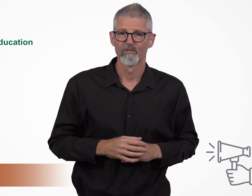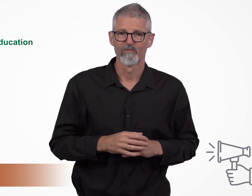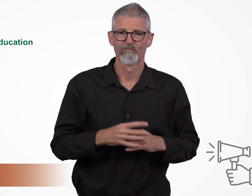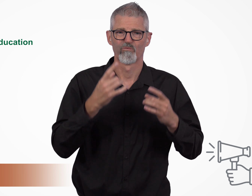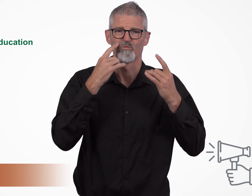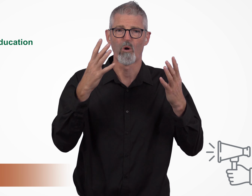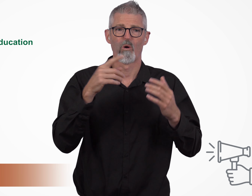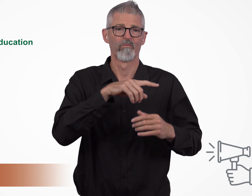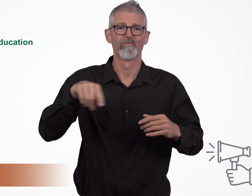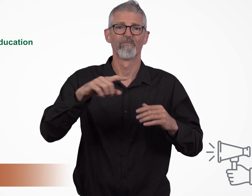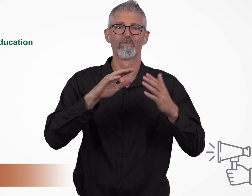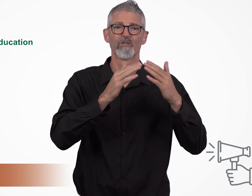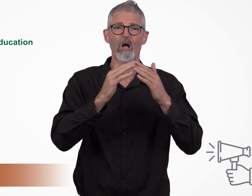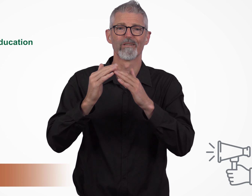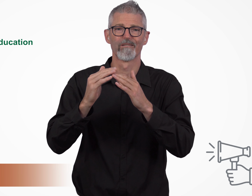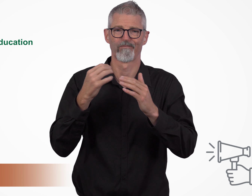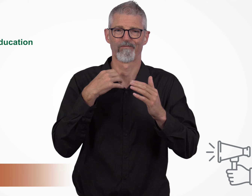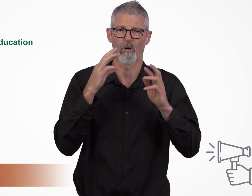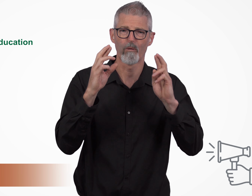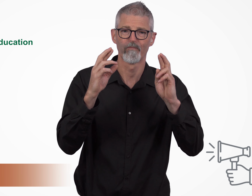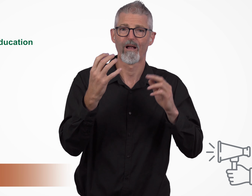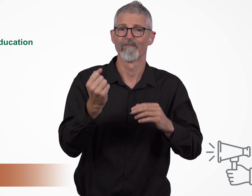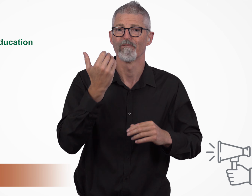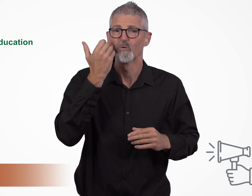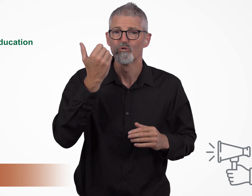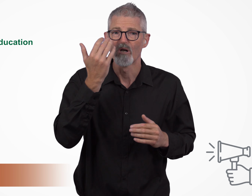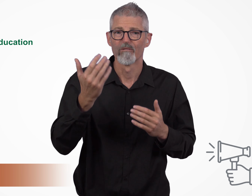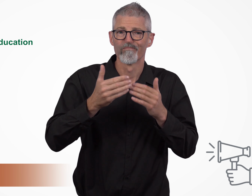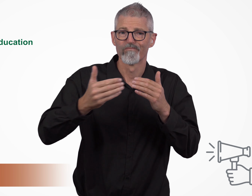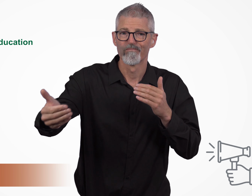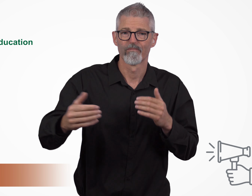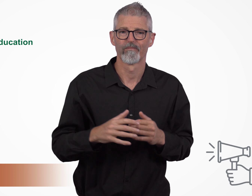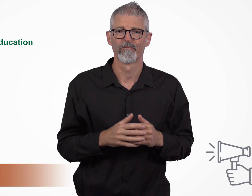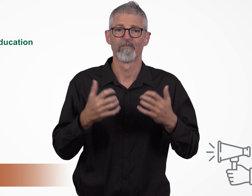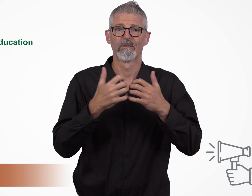CYDA acknowledges the fears of families currently in or just out of the segregated system.